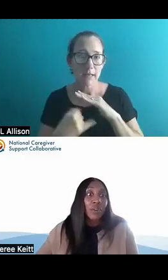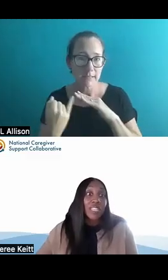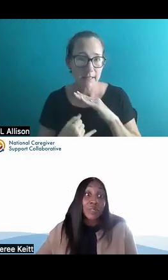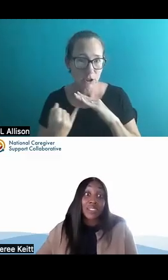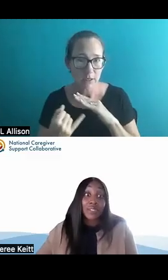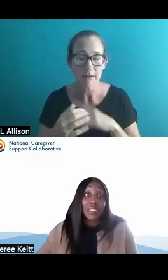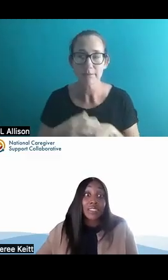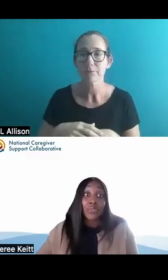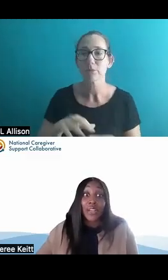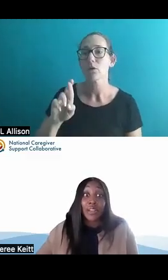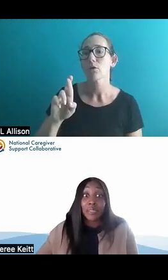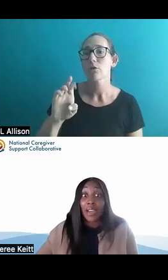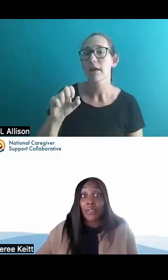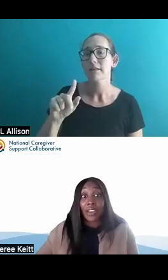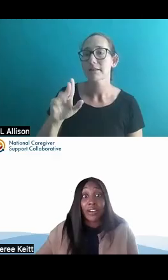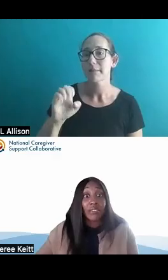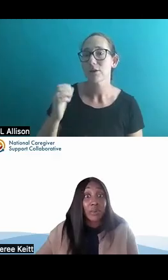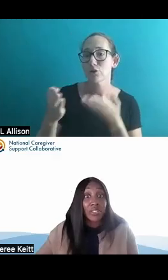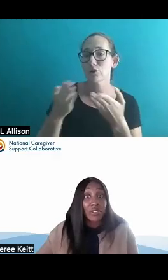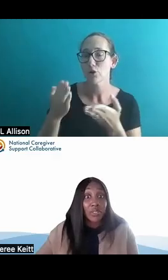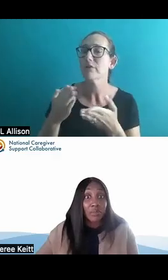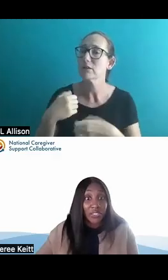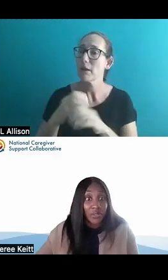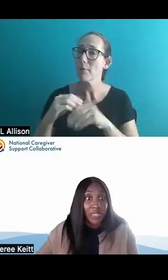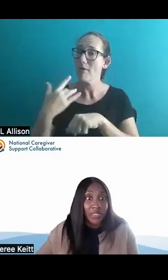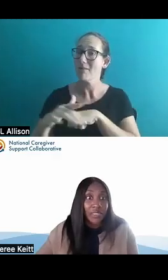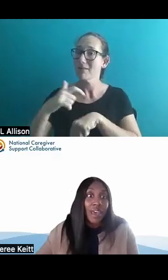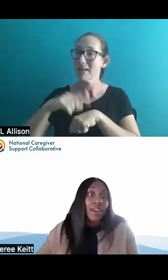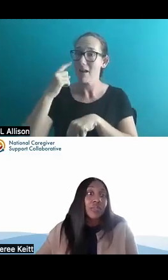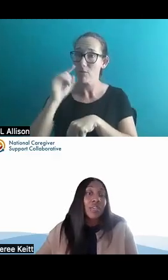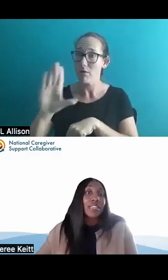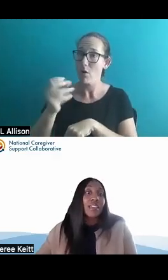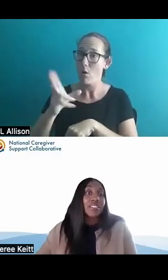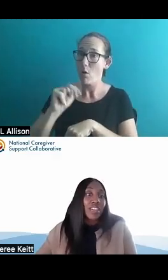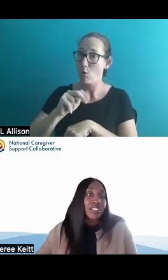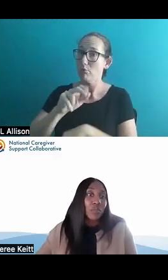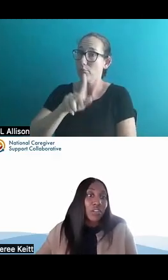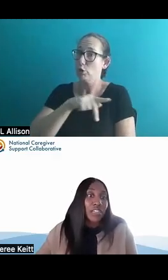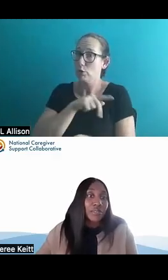Respite services to free up time for caregivers personal needs as well as educational workshops